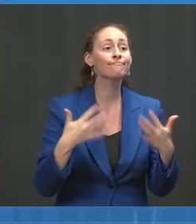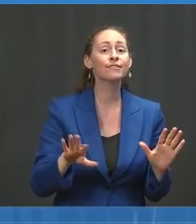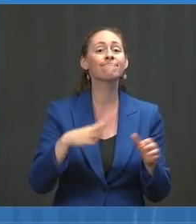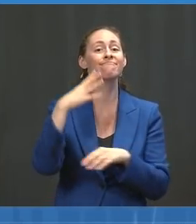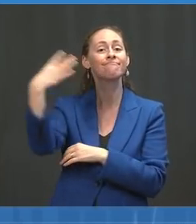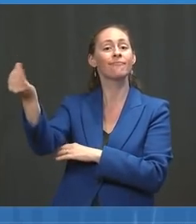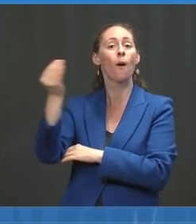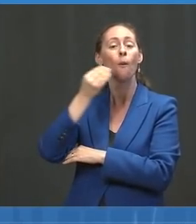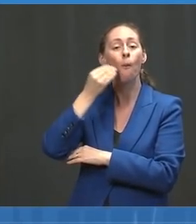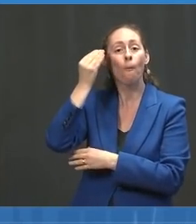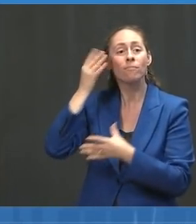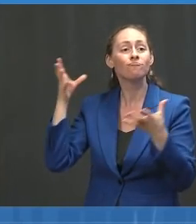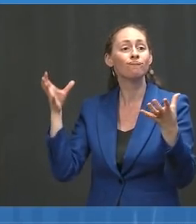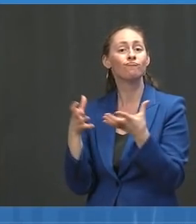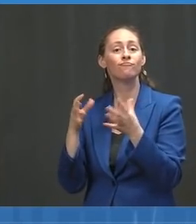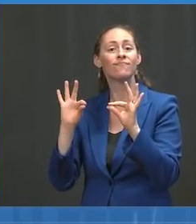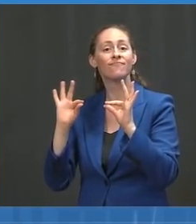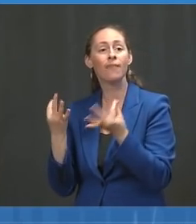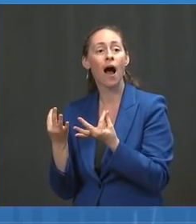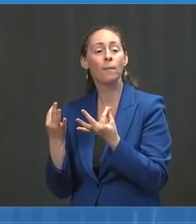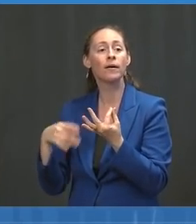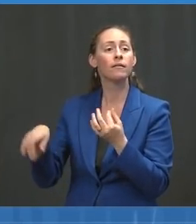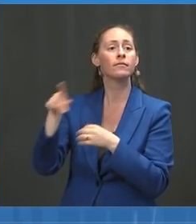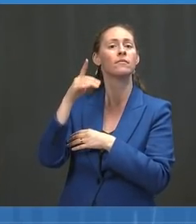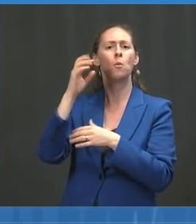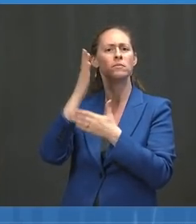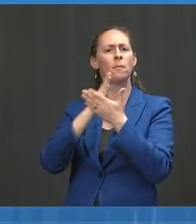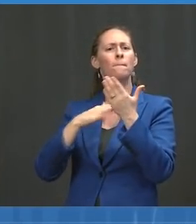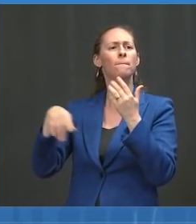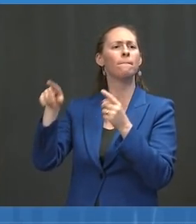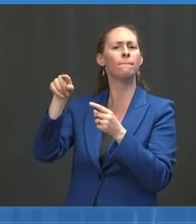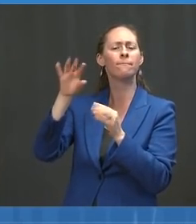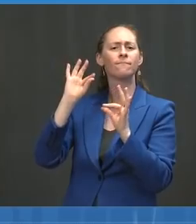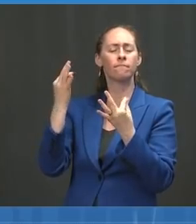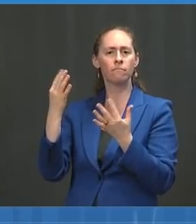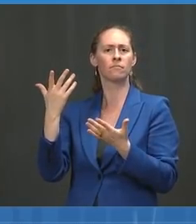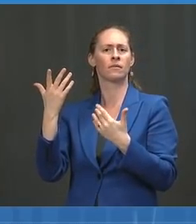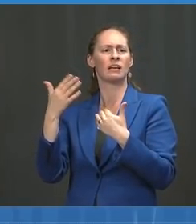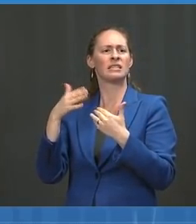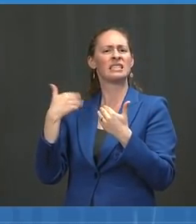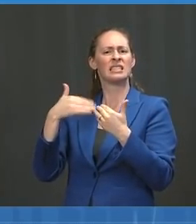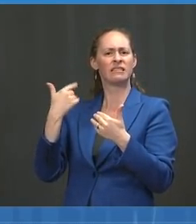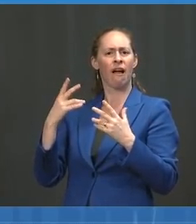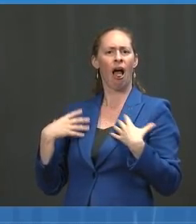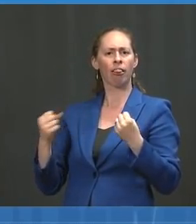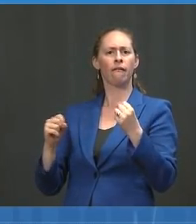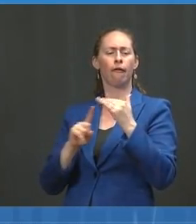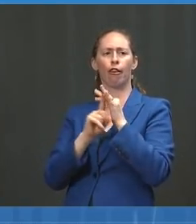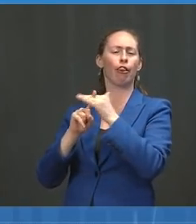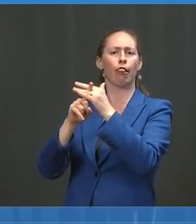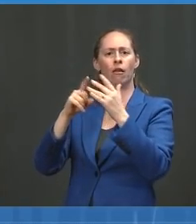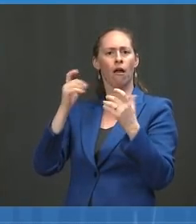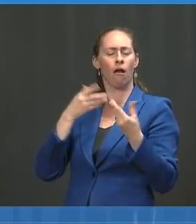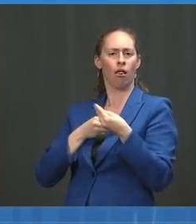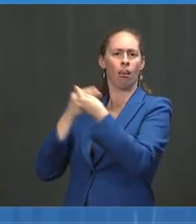or at-risk adults who might have waning immunity. Mr. Zients: Wonderful. Well, thank you, everybody. We look forward to the next briefing.